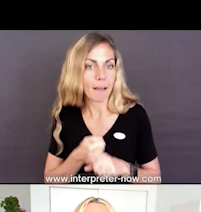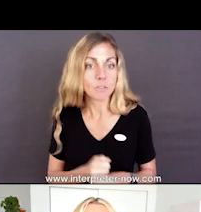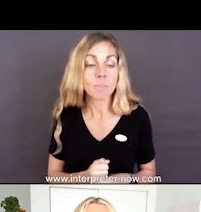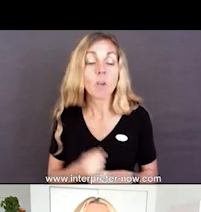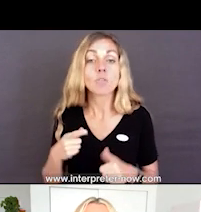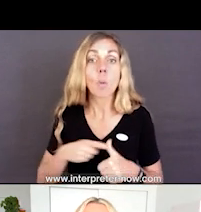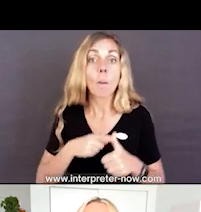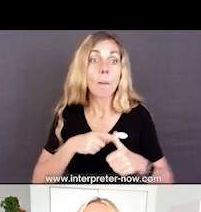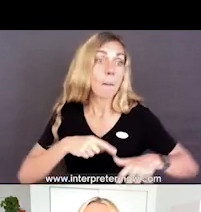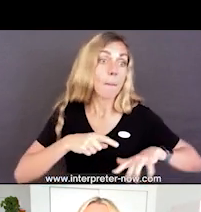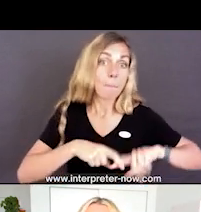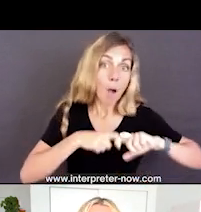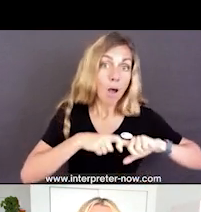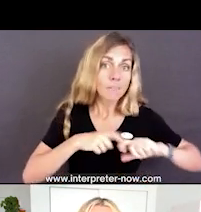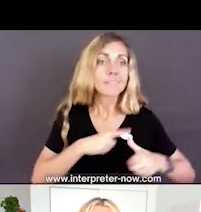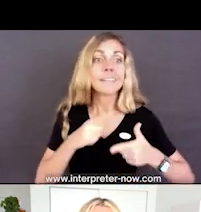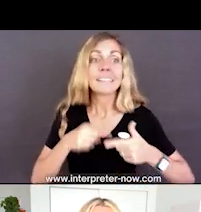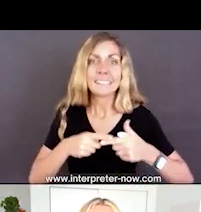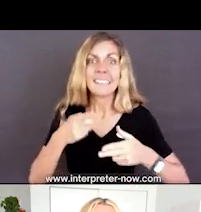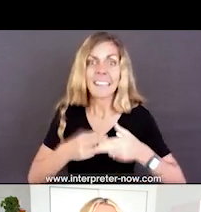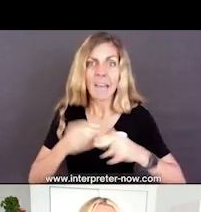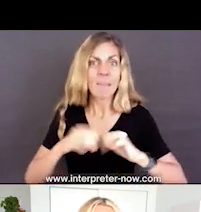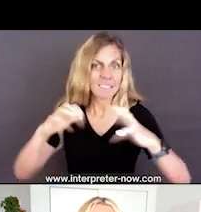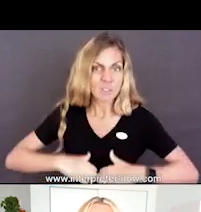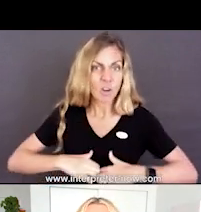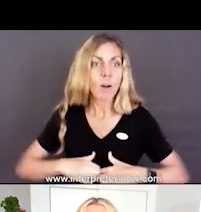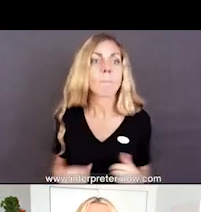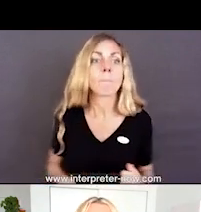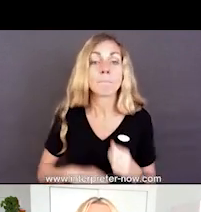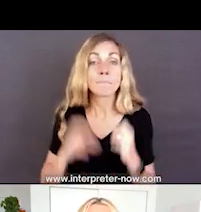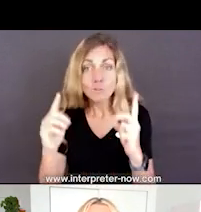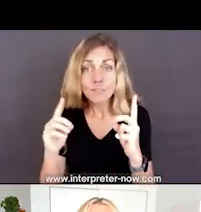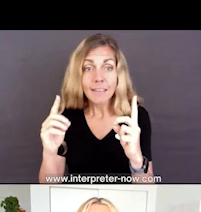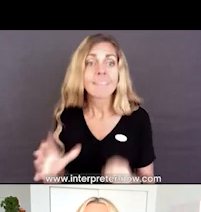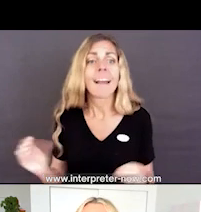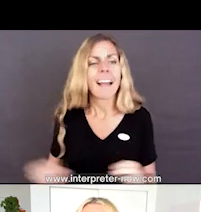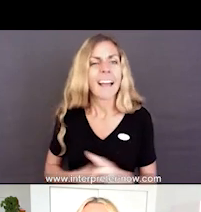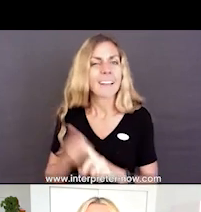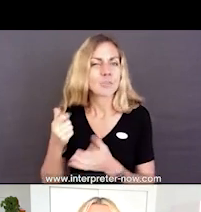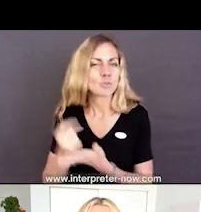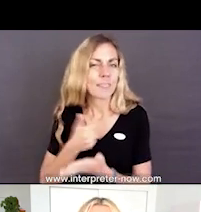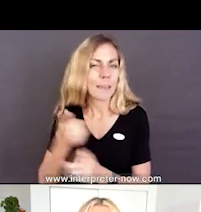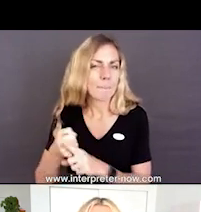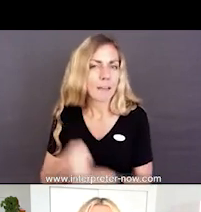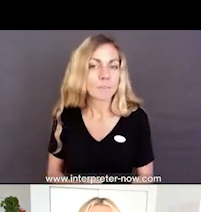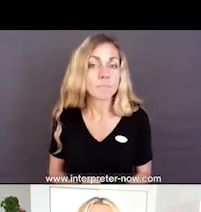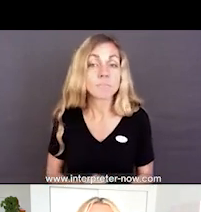So lots of ways that we can treat the impact as well. So pause, name and disarm, educate, and treat the impact.